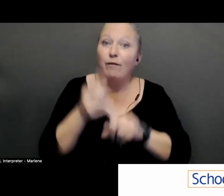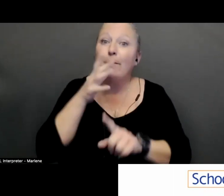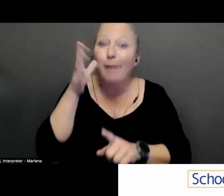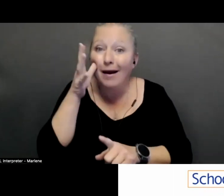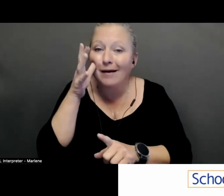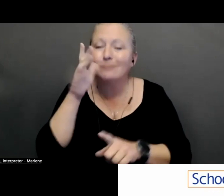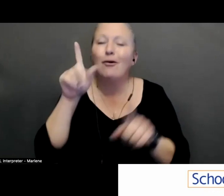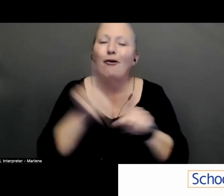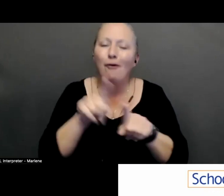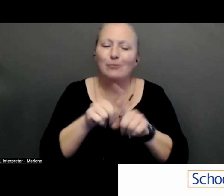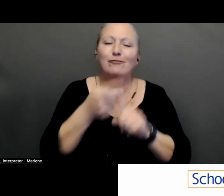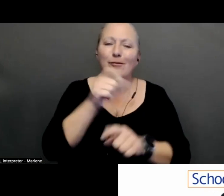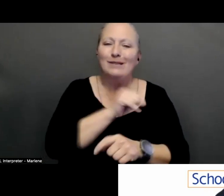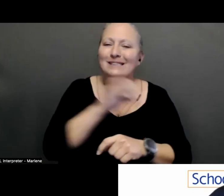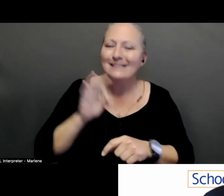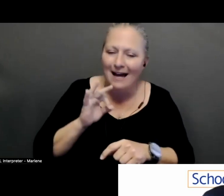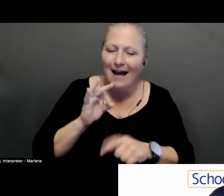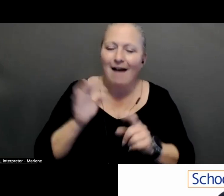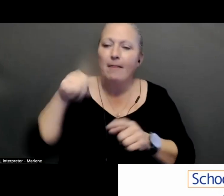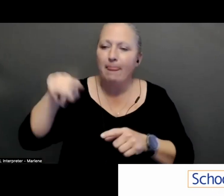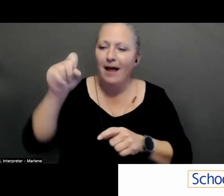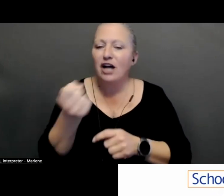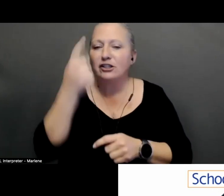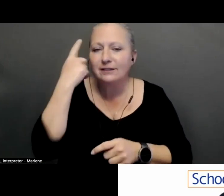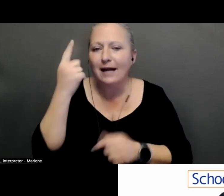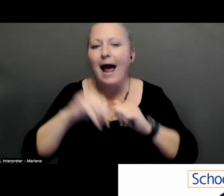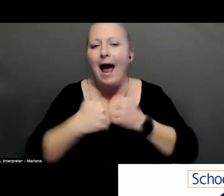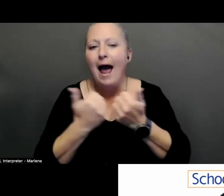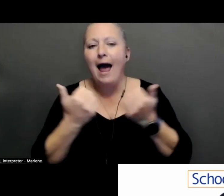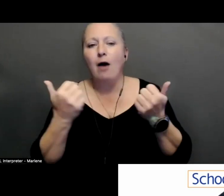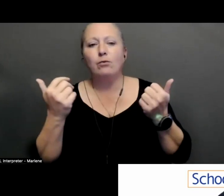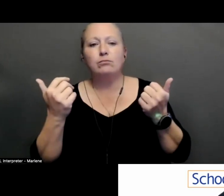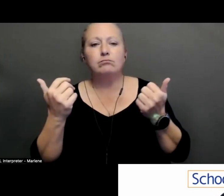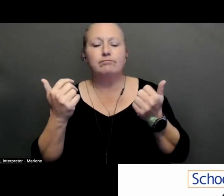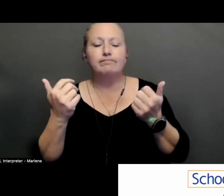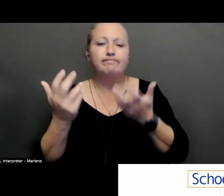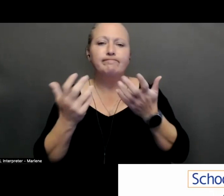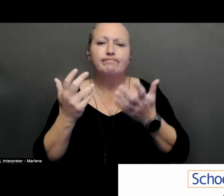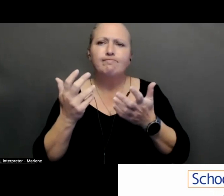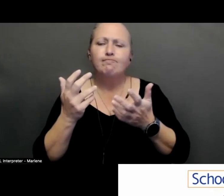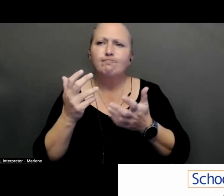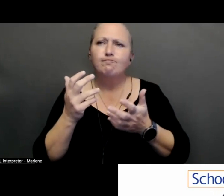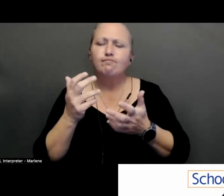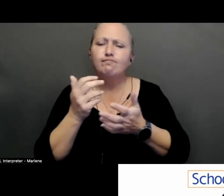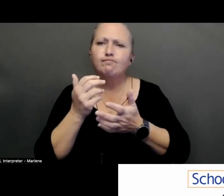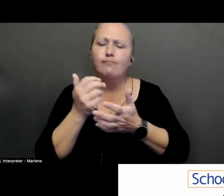with the staff so that they understand how to uh, really nature nurture that that relationship. So